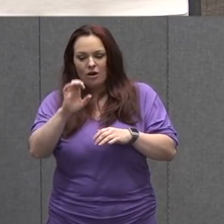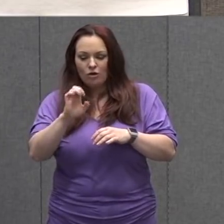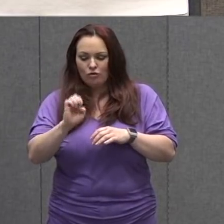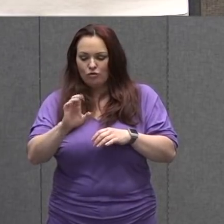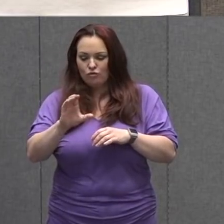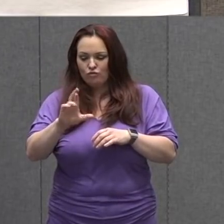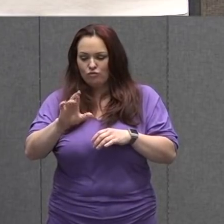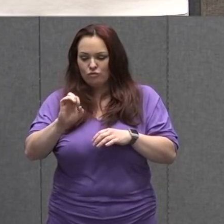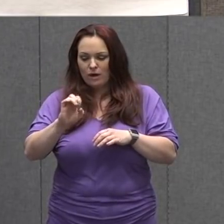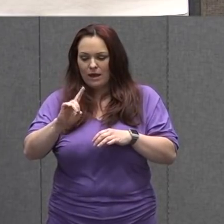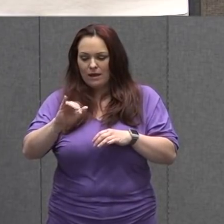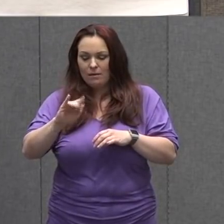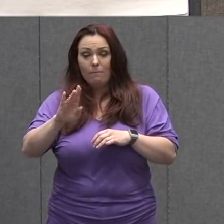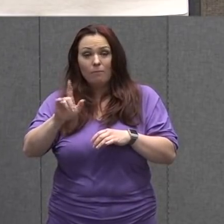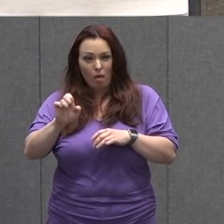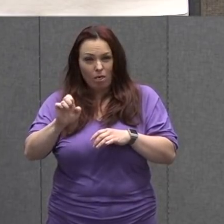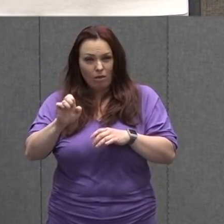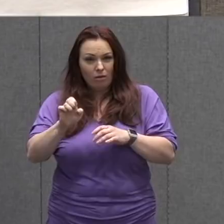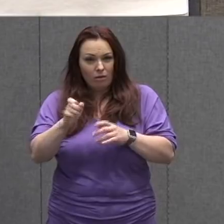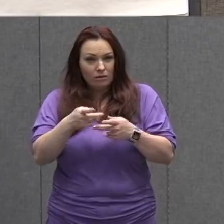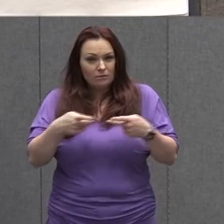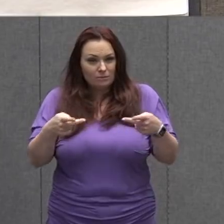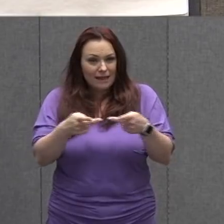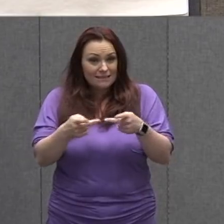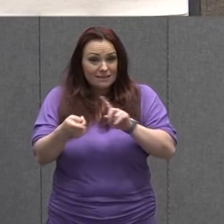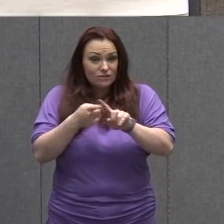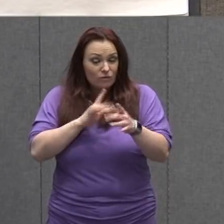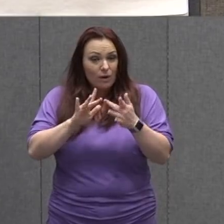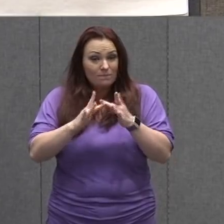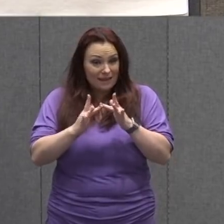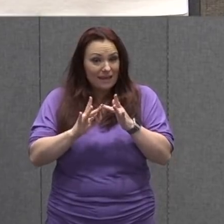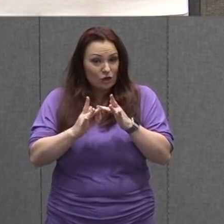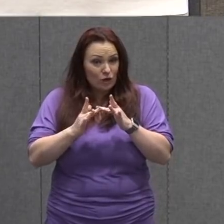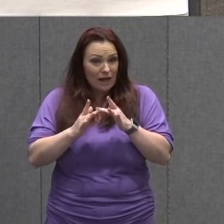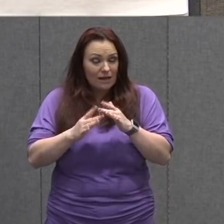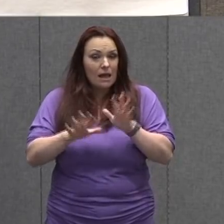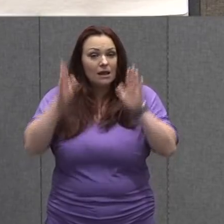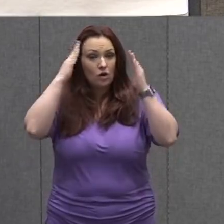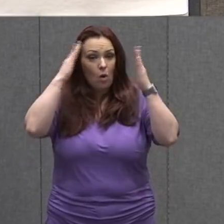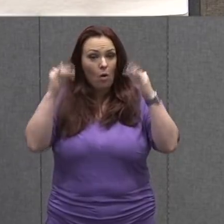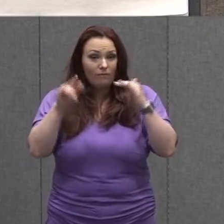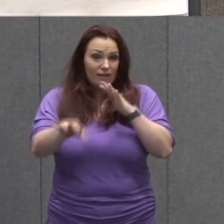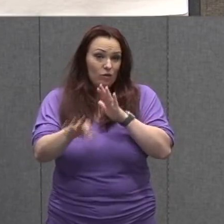some really wonderful websites that are helping you with your informational report.